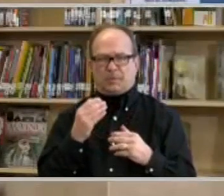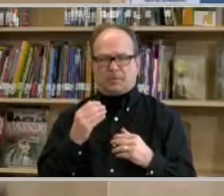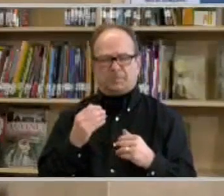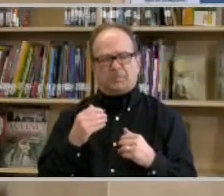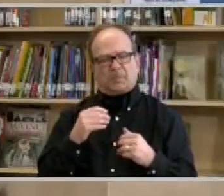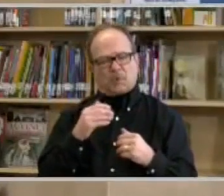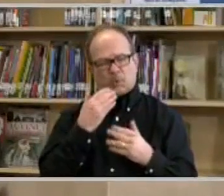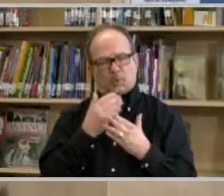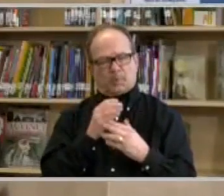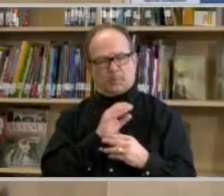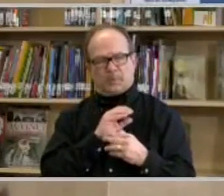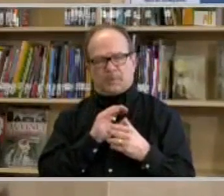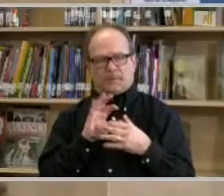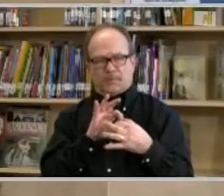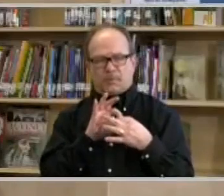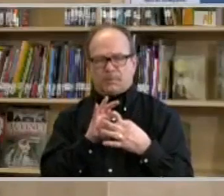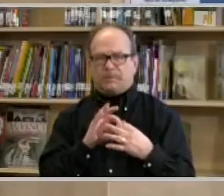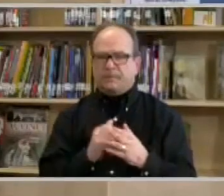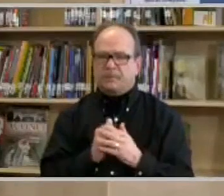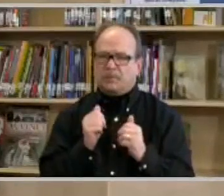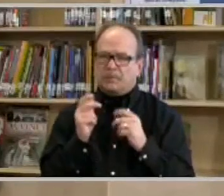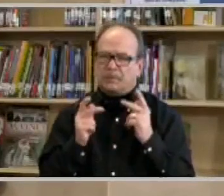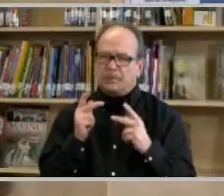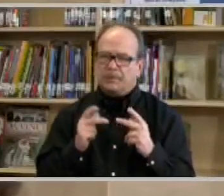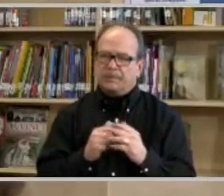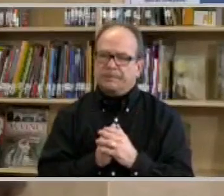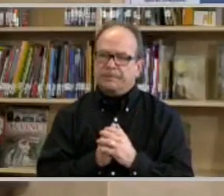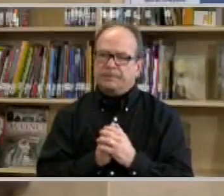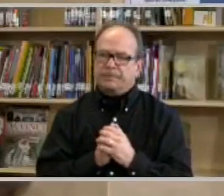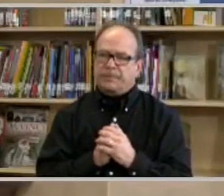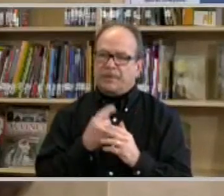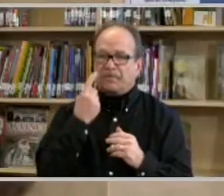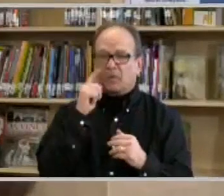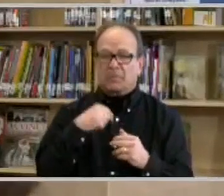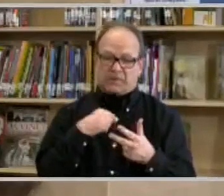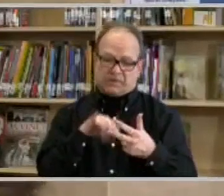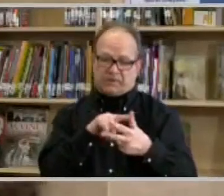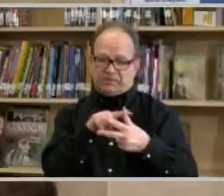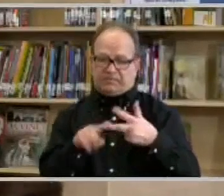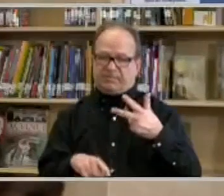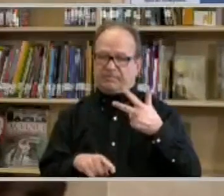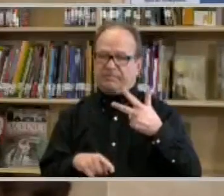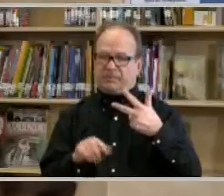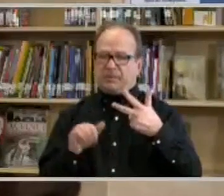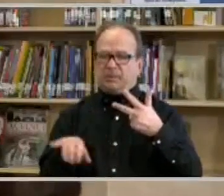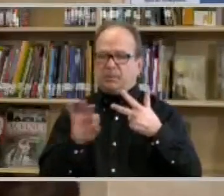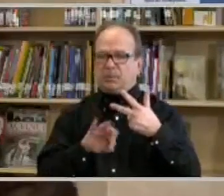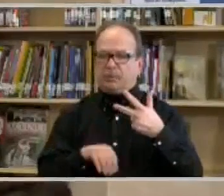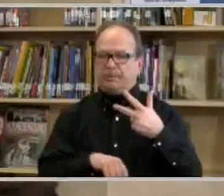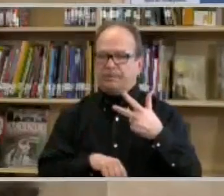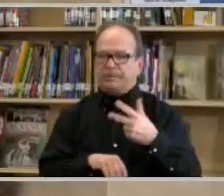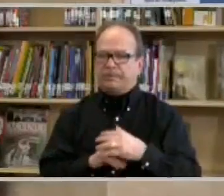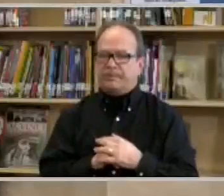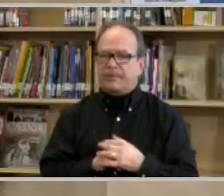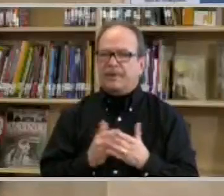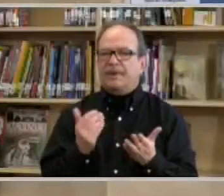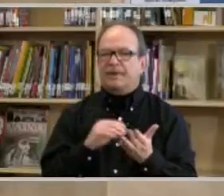IN THE FOLKS IN THE POLICE FORCE